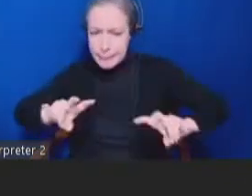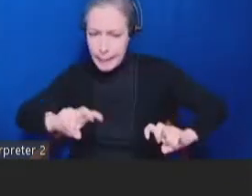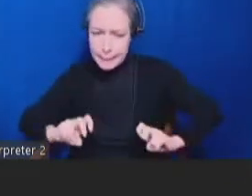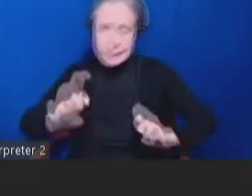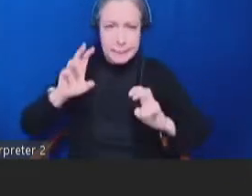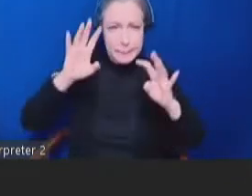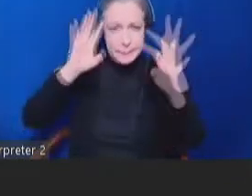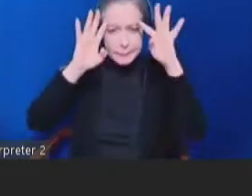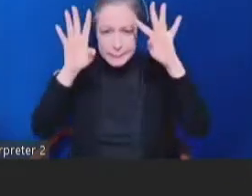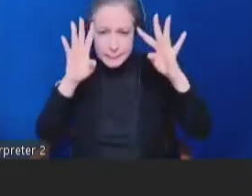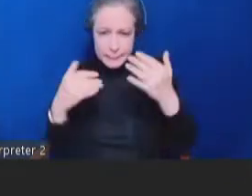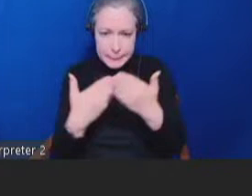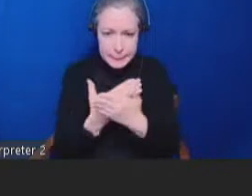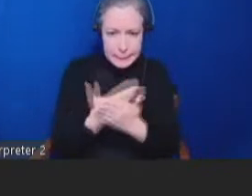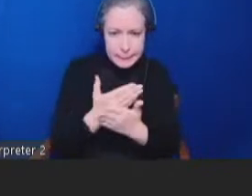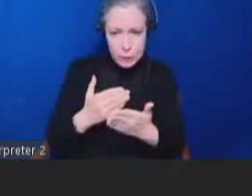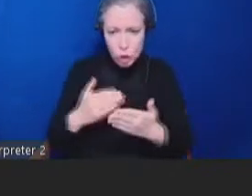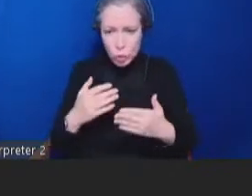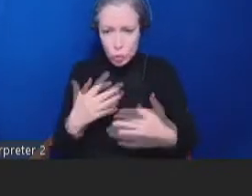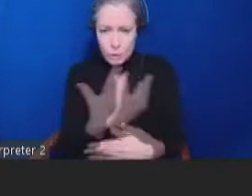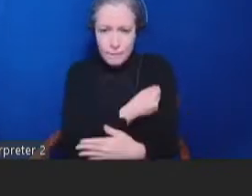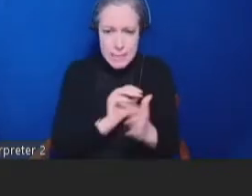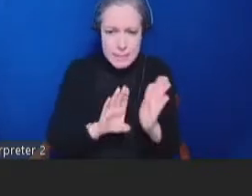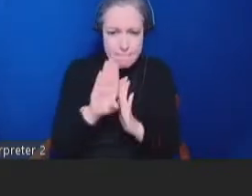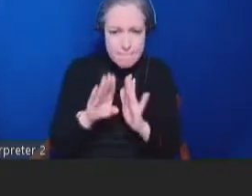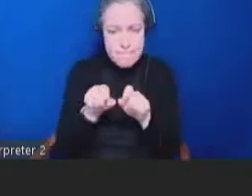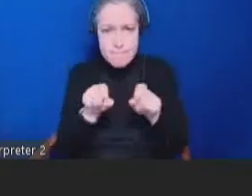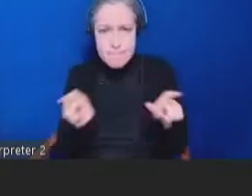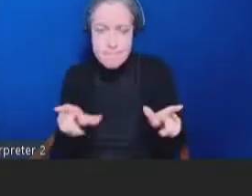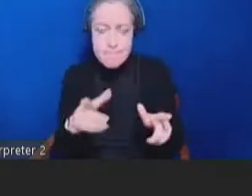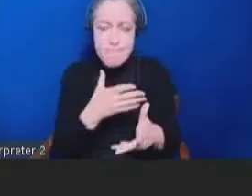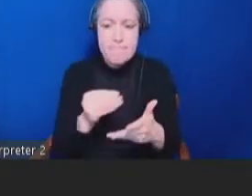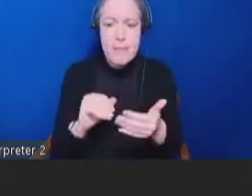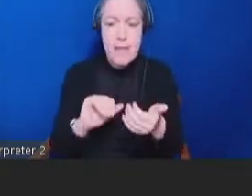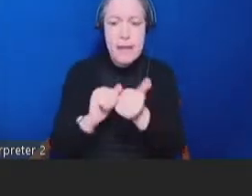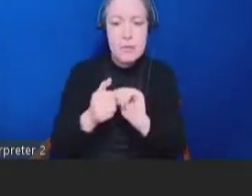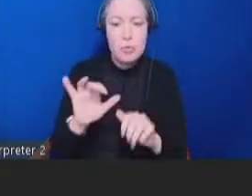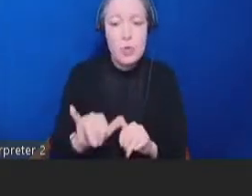Building on this work, the initiative has created a new and innovative tool to understand